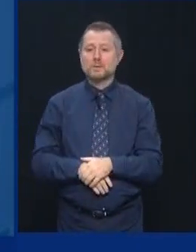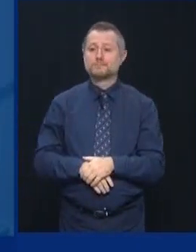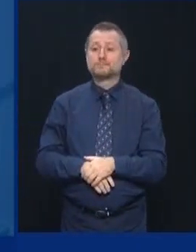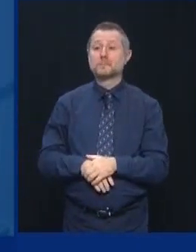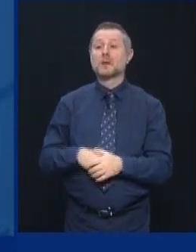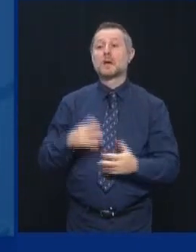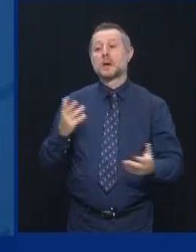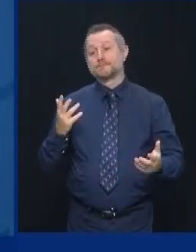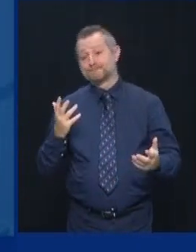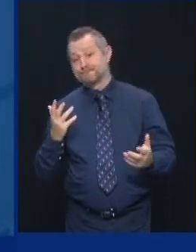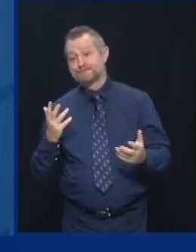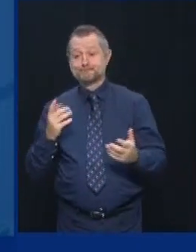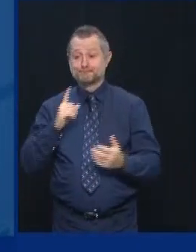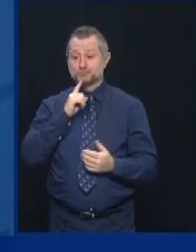WE DO PUBLIC EDUCATION.